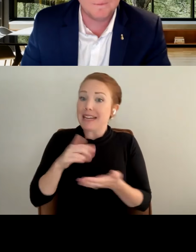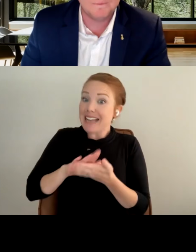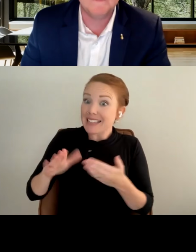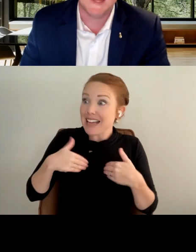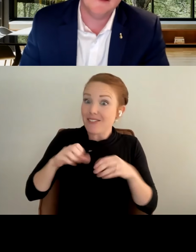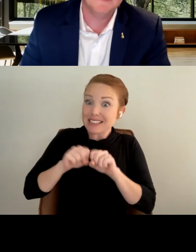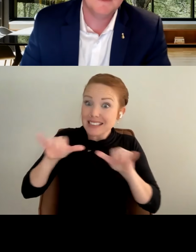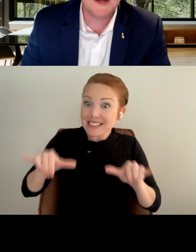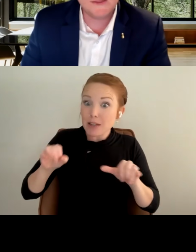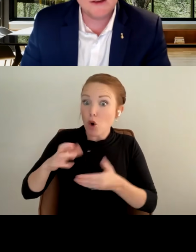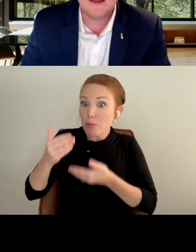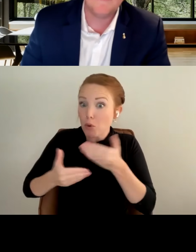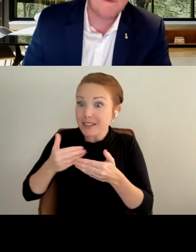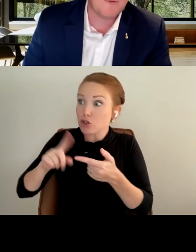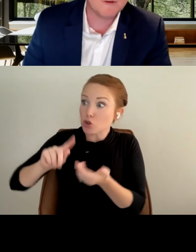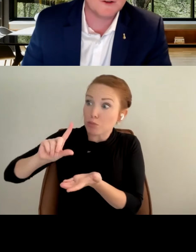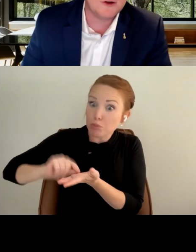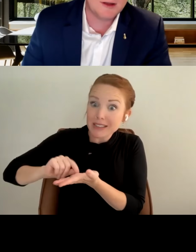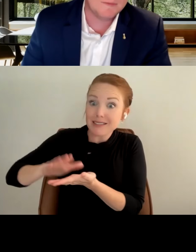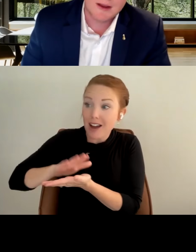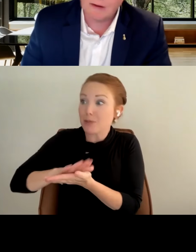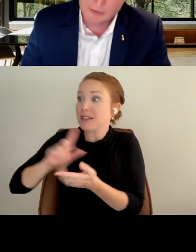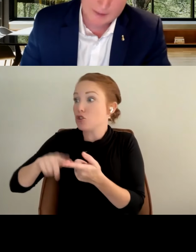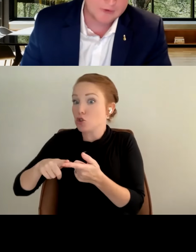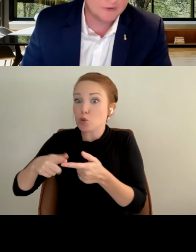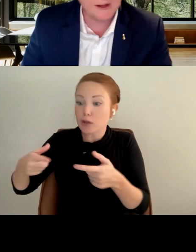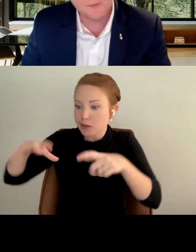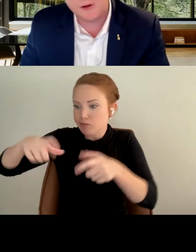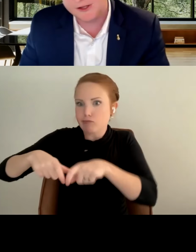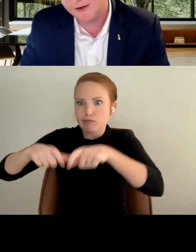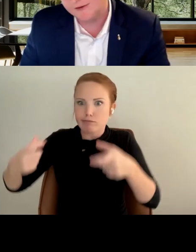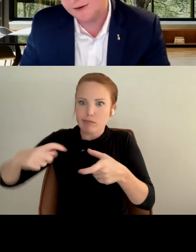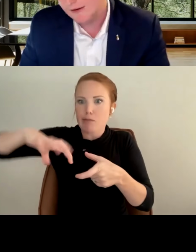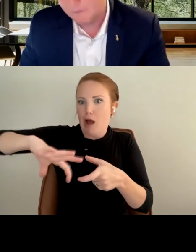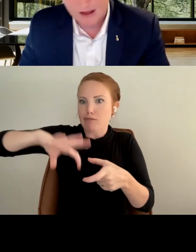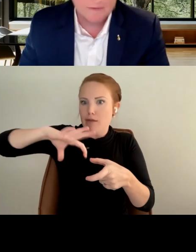that? Yeah, but in the meantime we've got work to do and well, that person's available and well